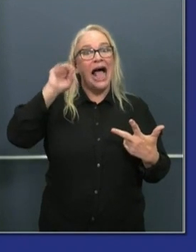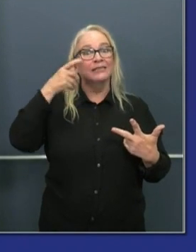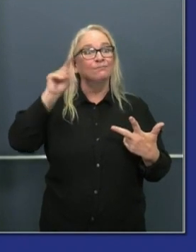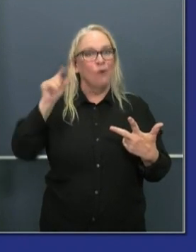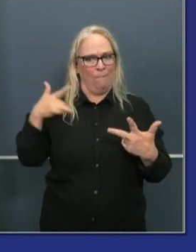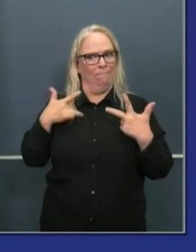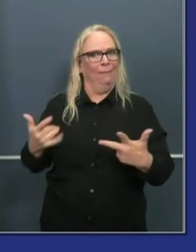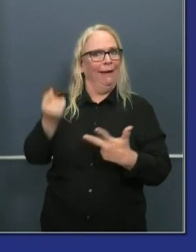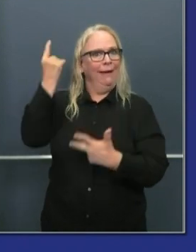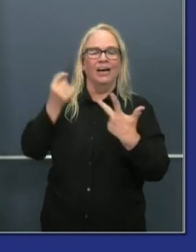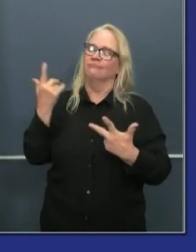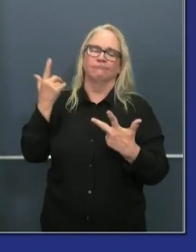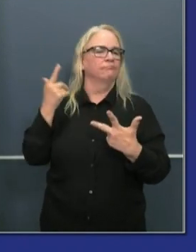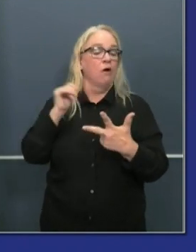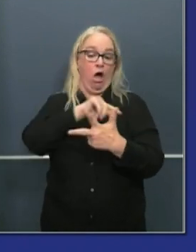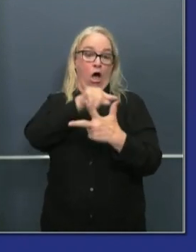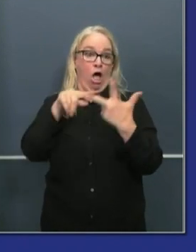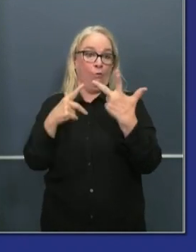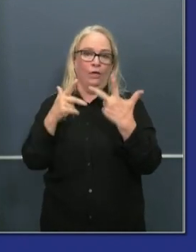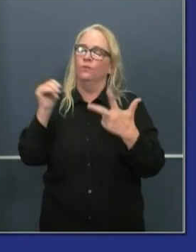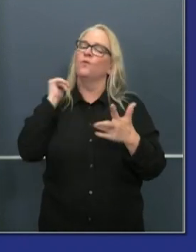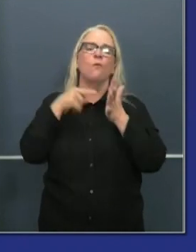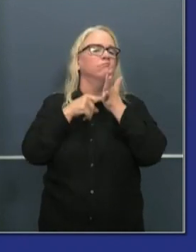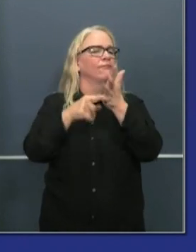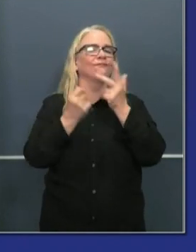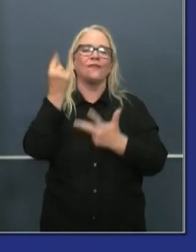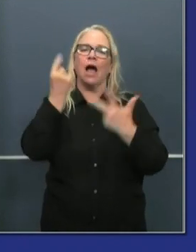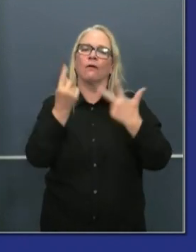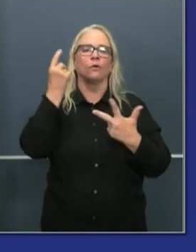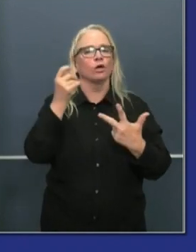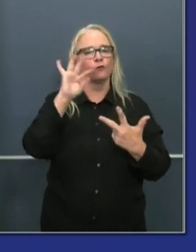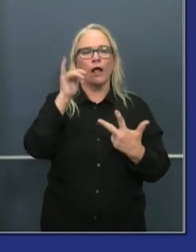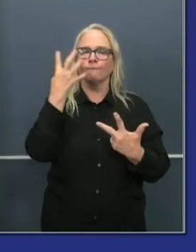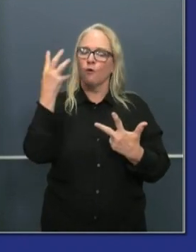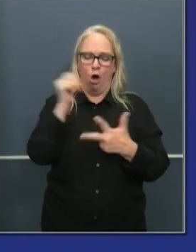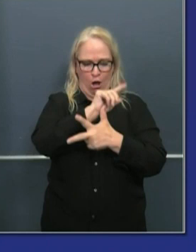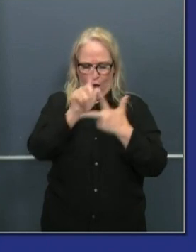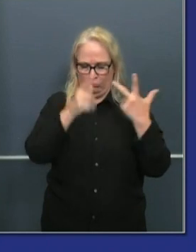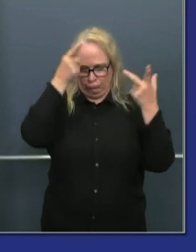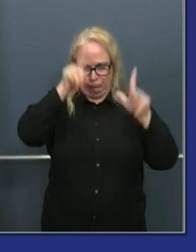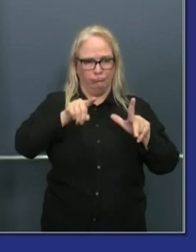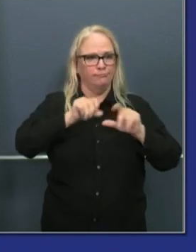CANCELING SOME OF THEIR FIREWORKS SHOWS AND PRESENTATIONS. BY THE WAY, A NUMBER OF CITIES HAVE DONE JUST THAT. L.A., SAN FRANCISCO, EVEN HERE